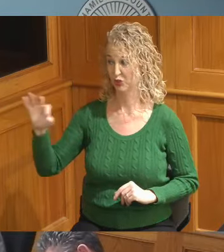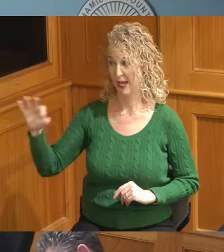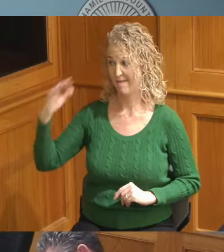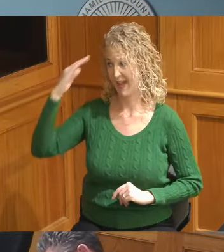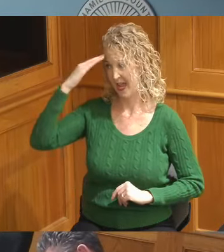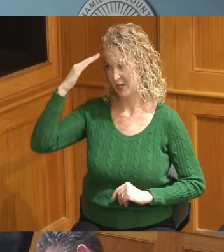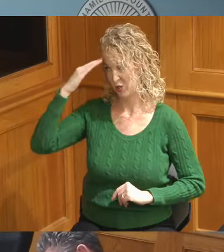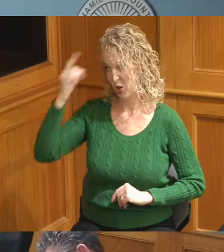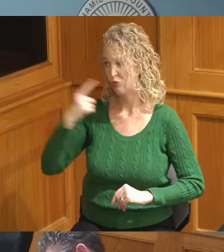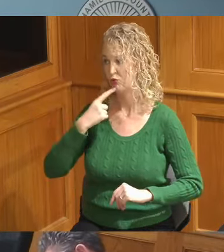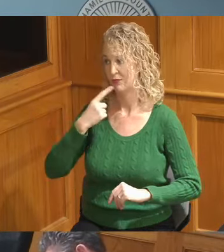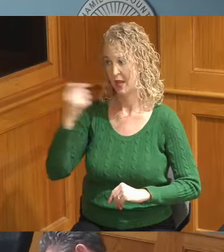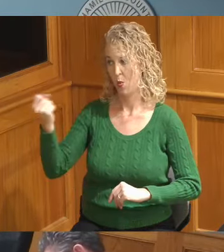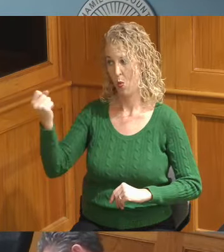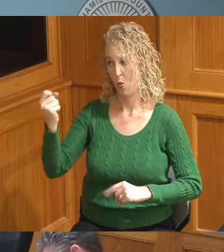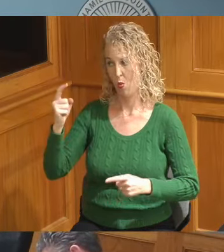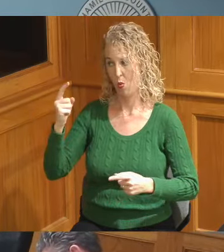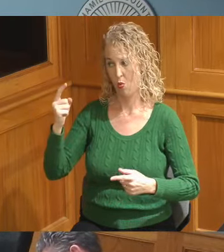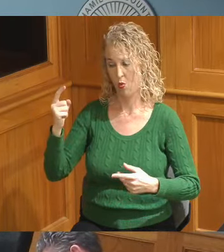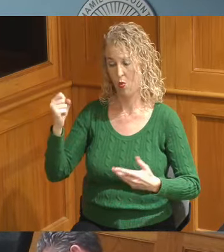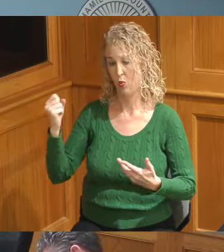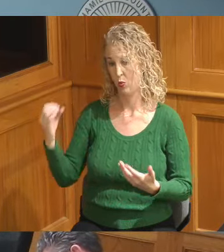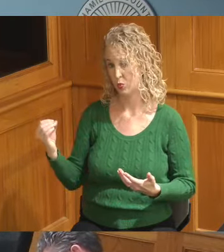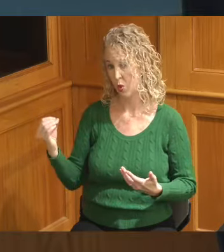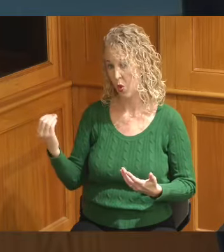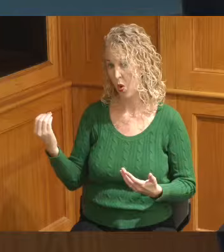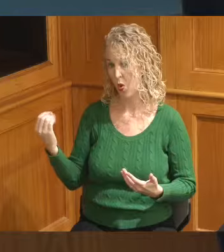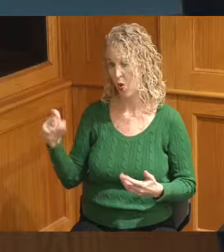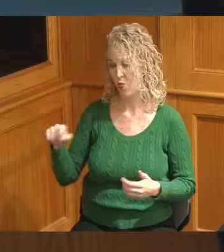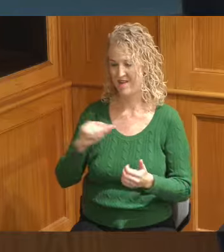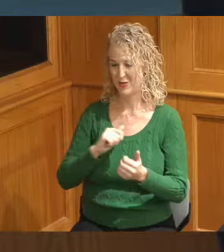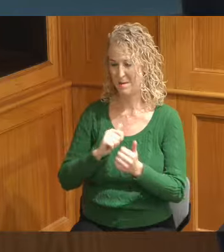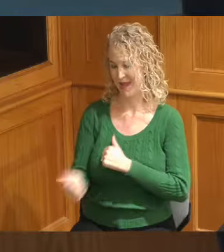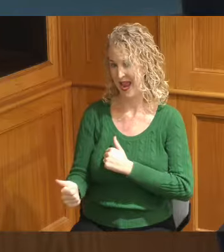because it pertains to the budget. Yes. so at some point though, we have to pass this. So, so